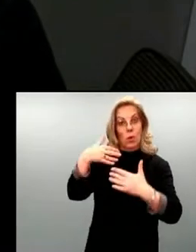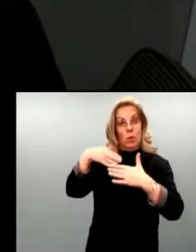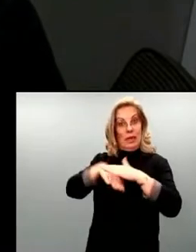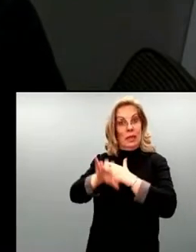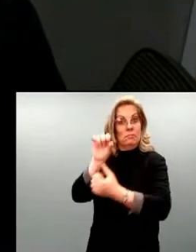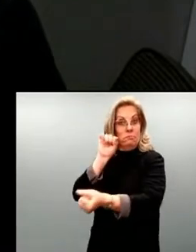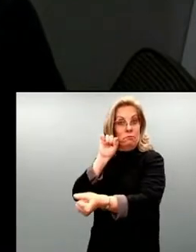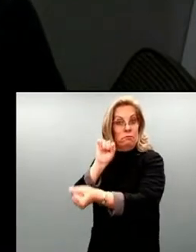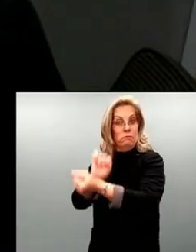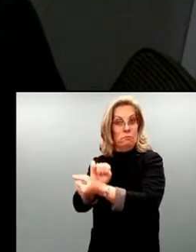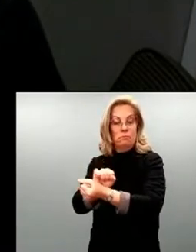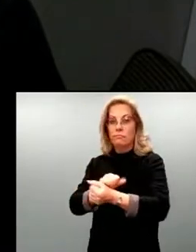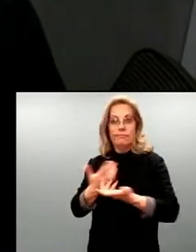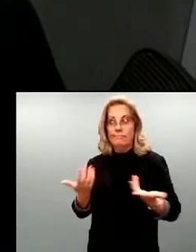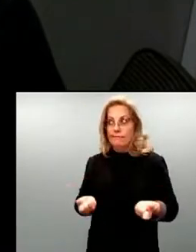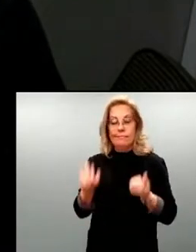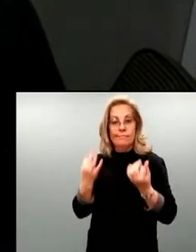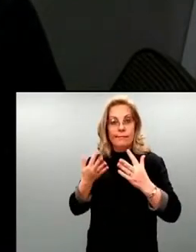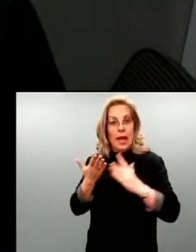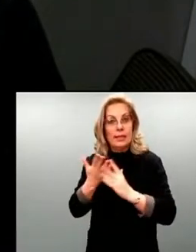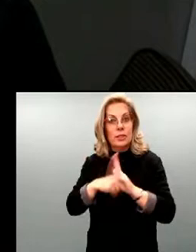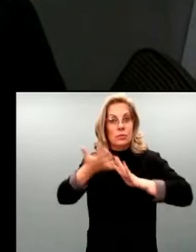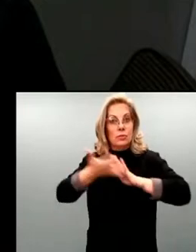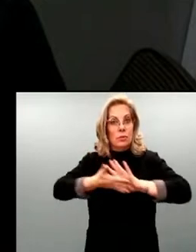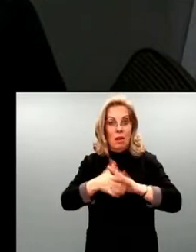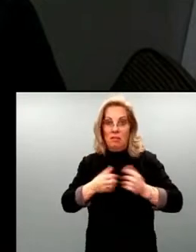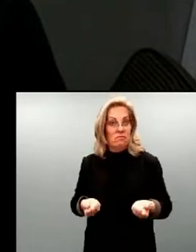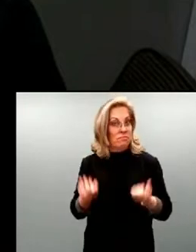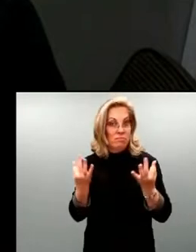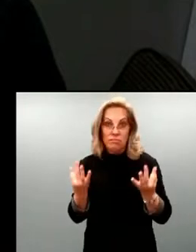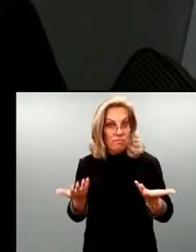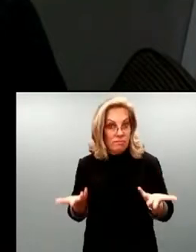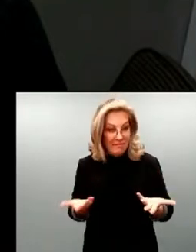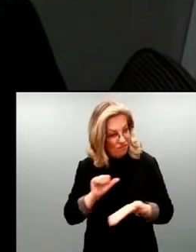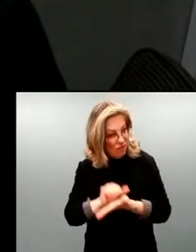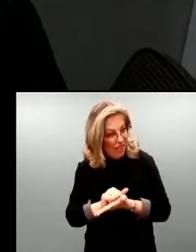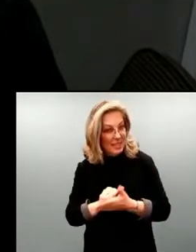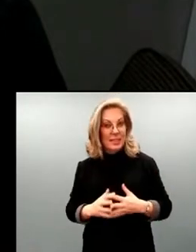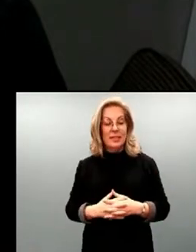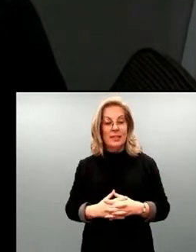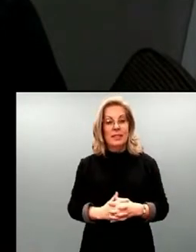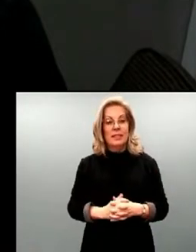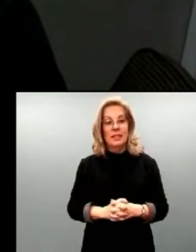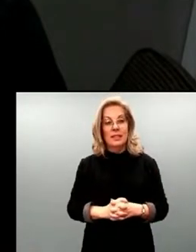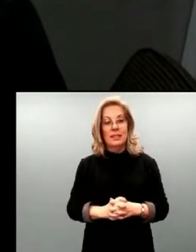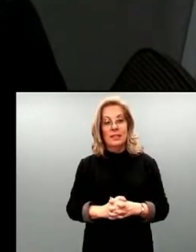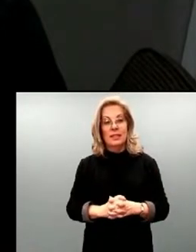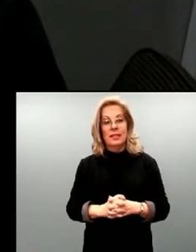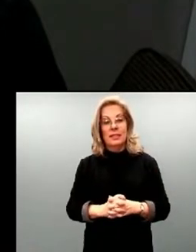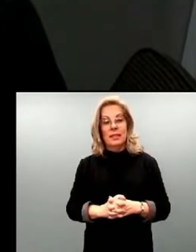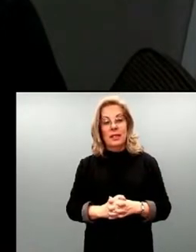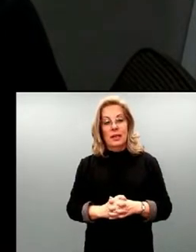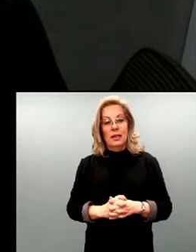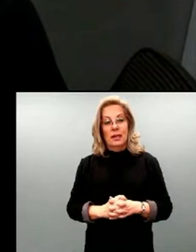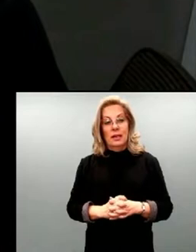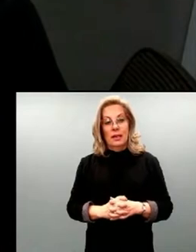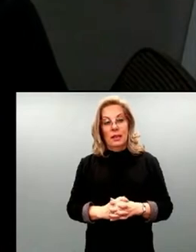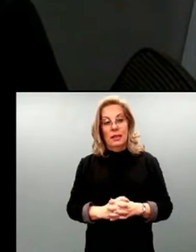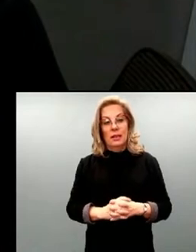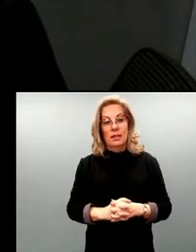In my experience